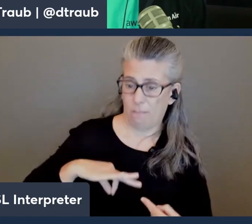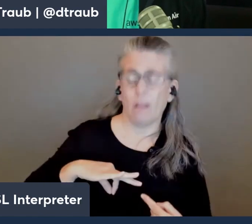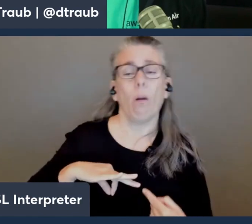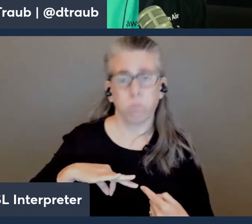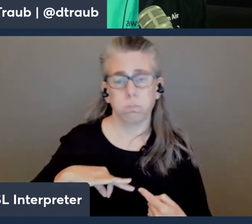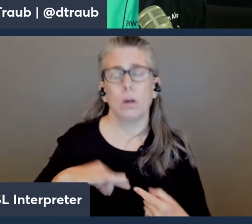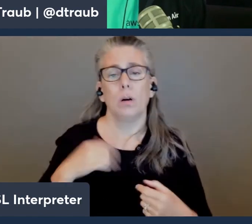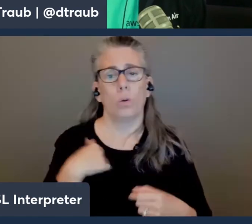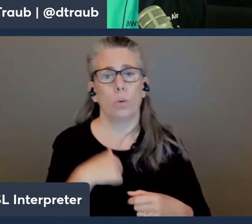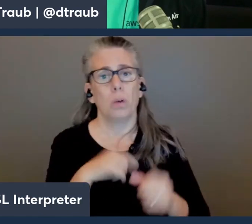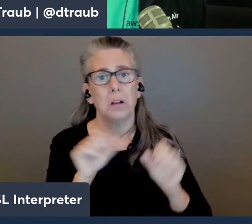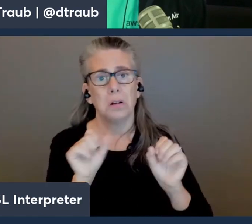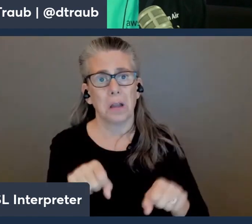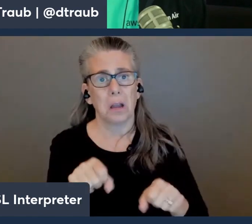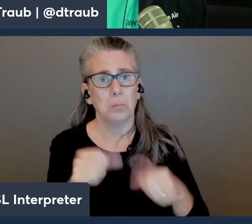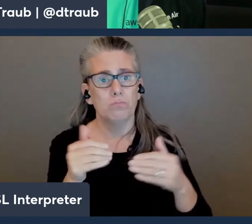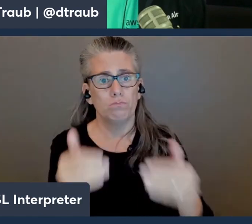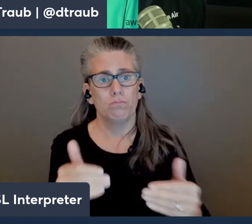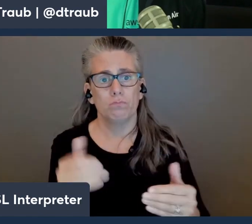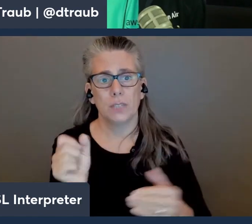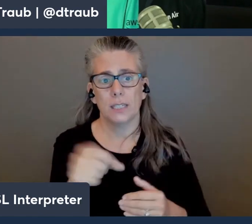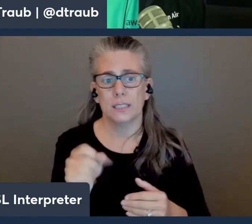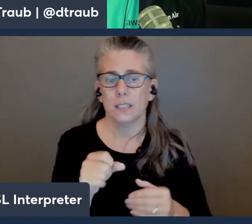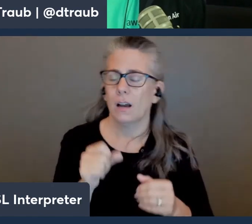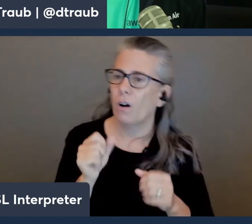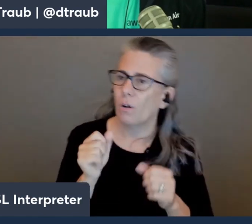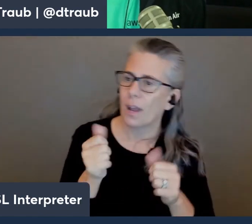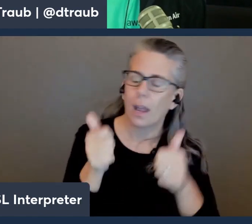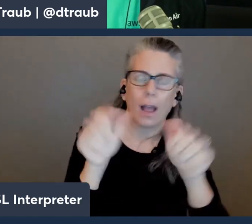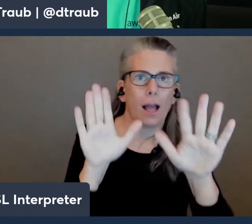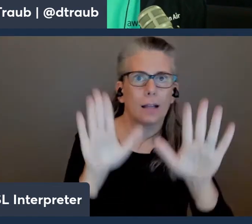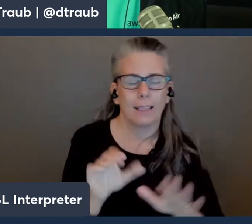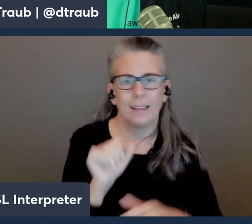Yeah. Excellent. So, Aaron, thank you very much. Everybody else,